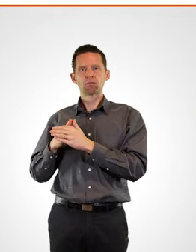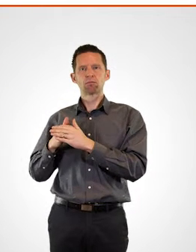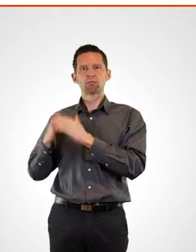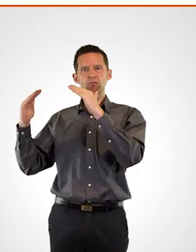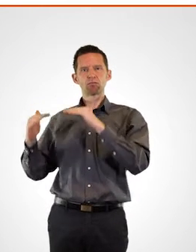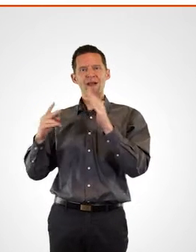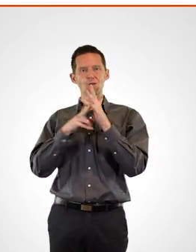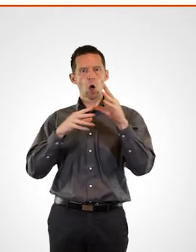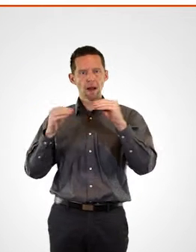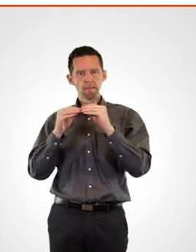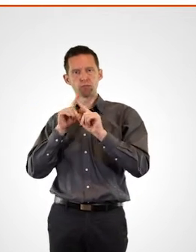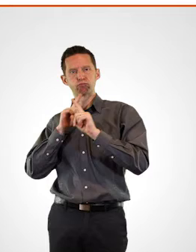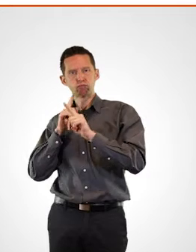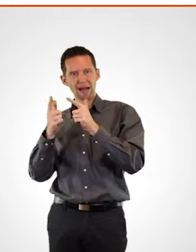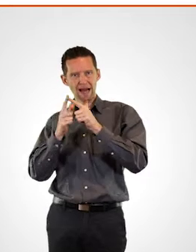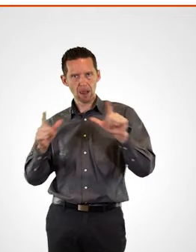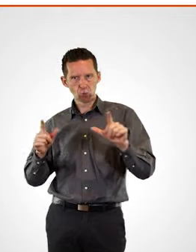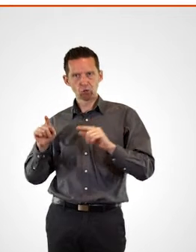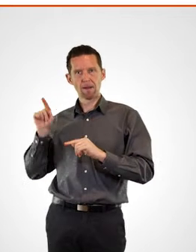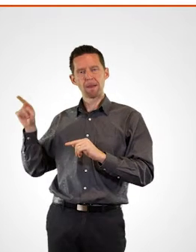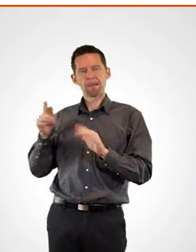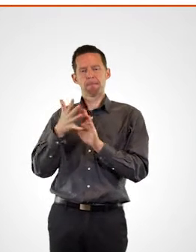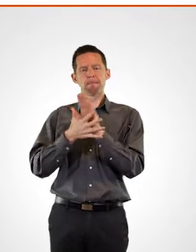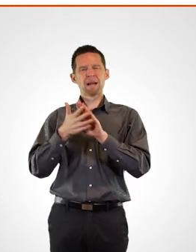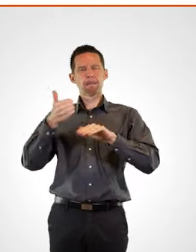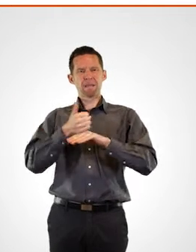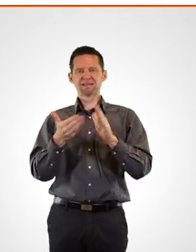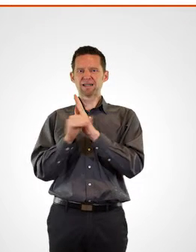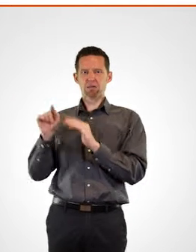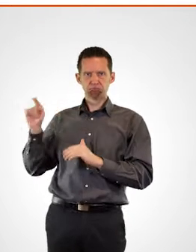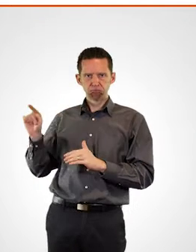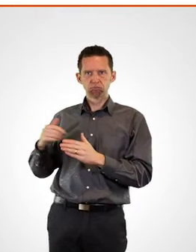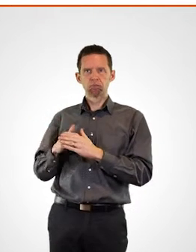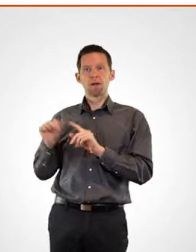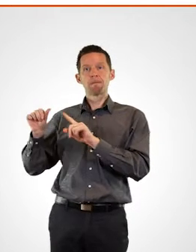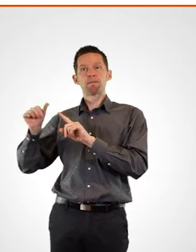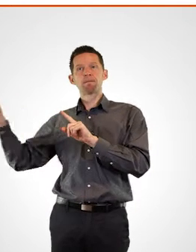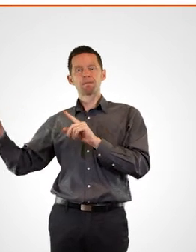We look at vocabulary and instructional language, so that would be a meaning-based skill.